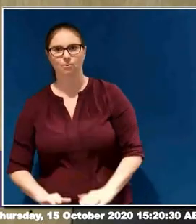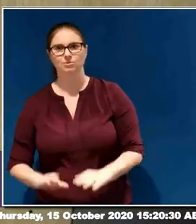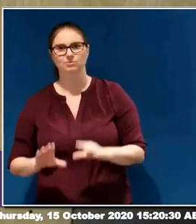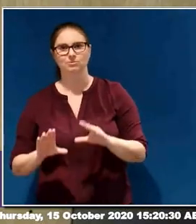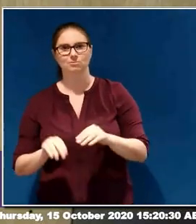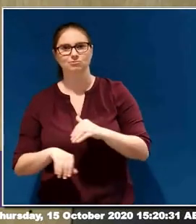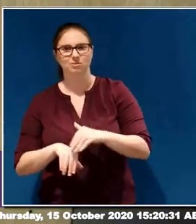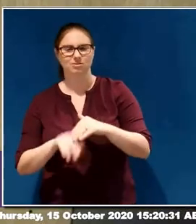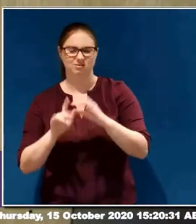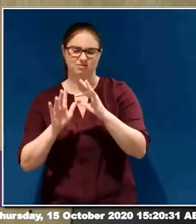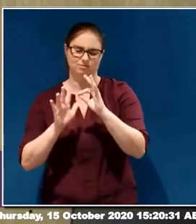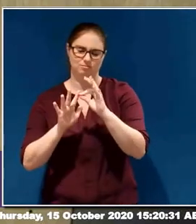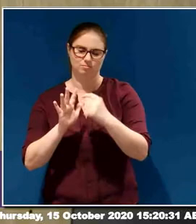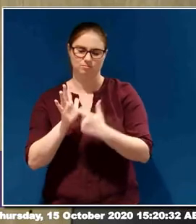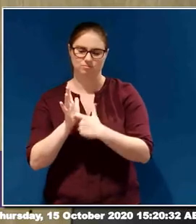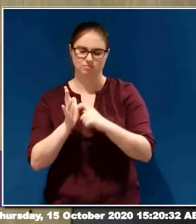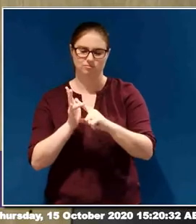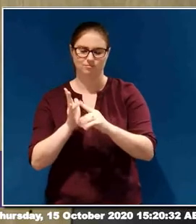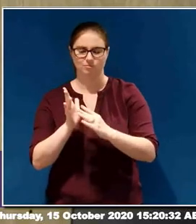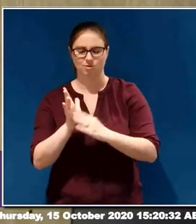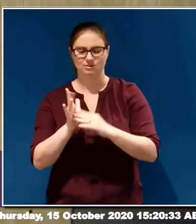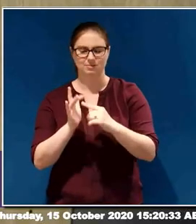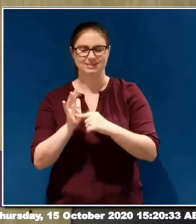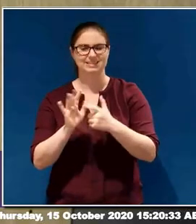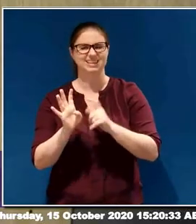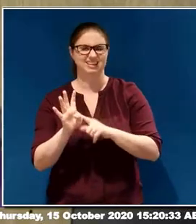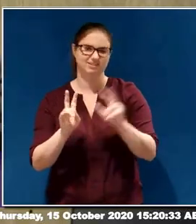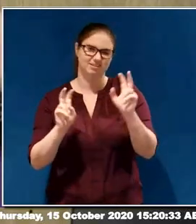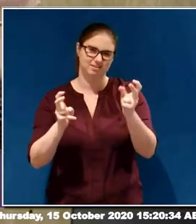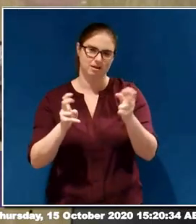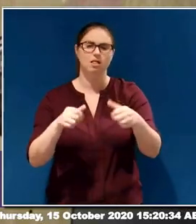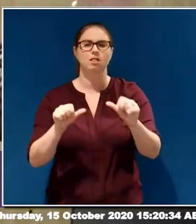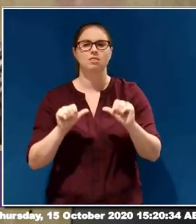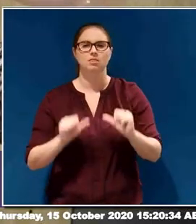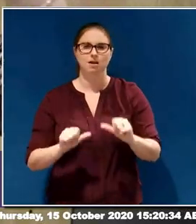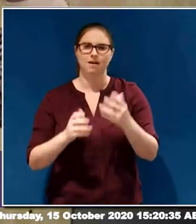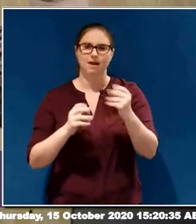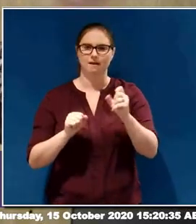And environmental scanning, all the time, to be able to keep, you know, a